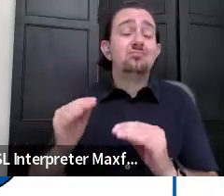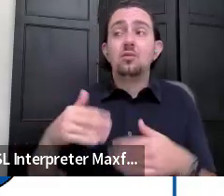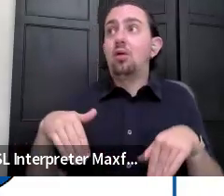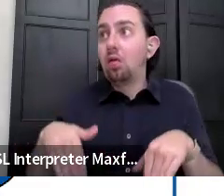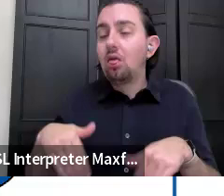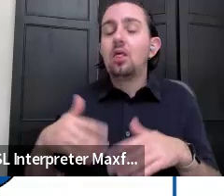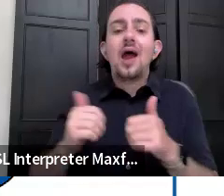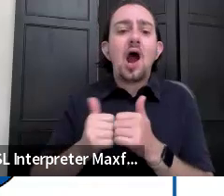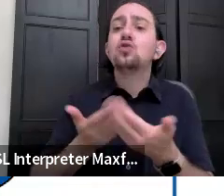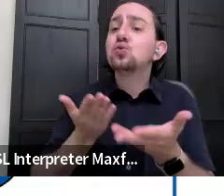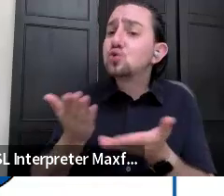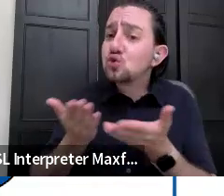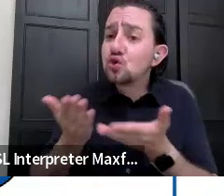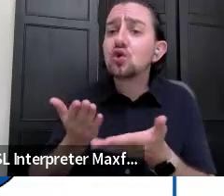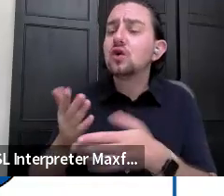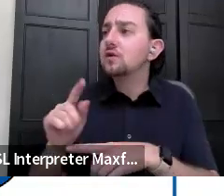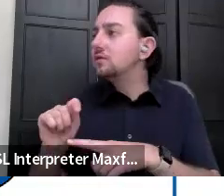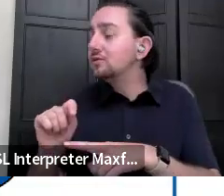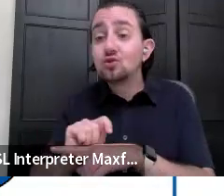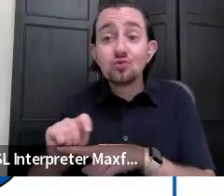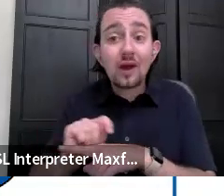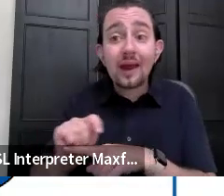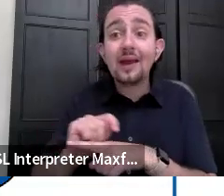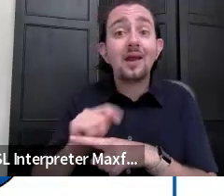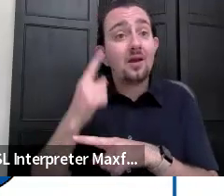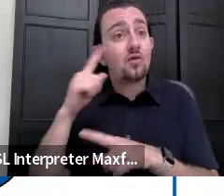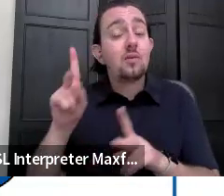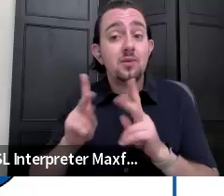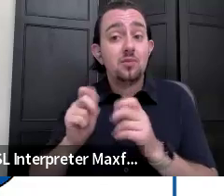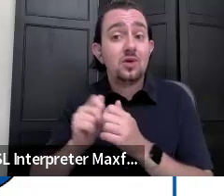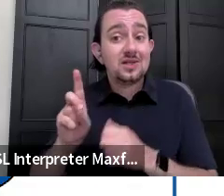There's not training on providing Sign Language interpreters, for example, in healthcare.